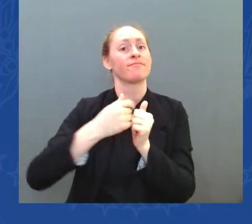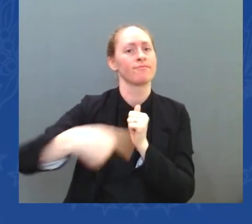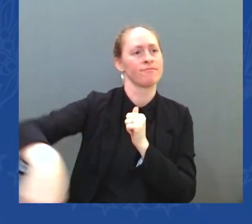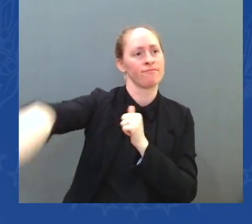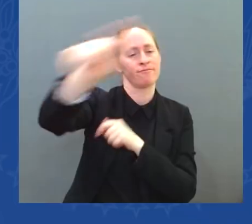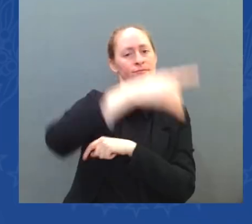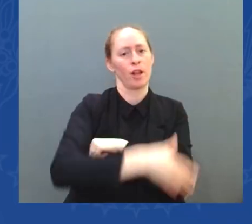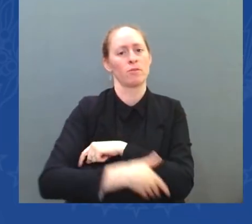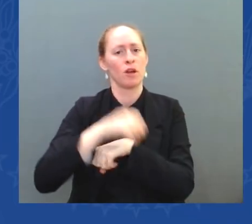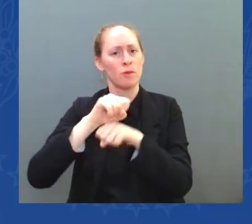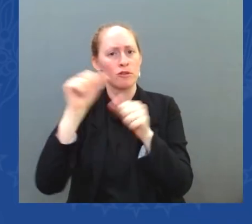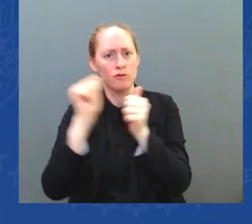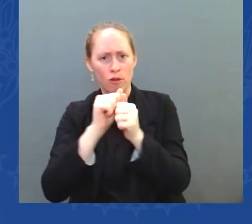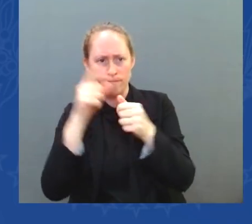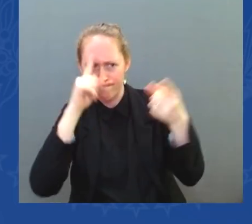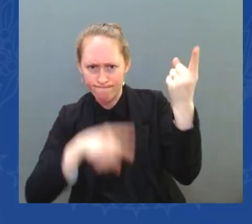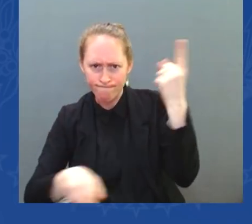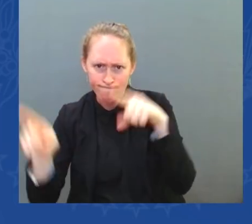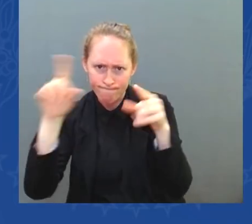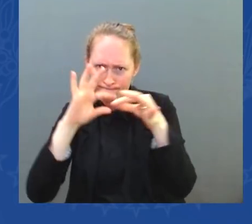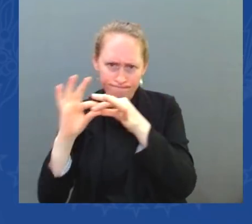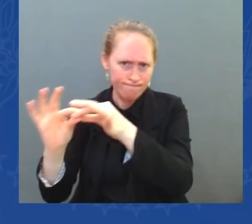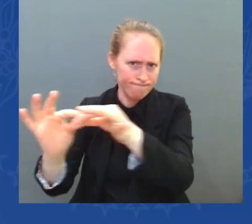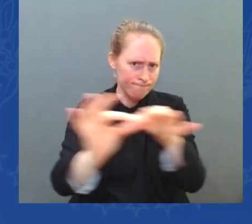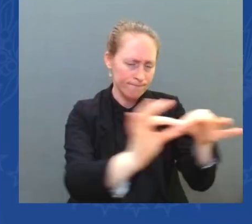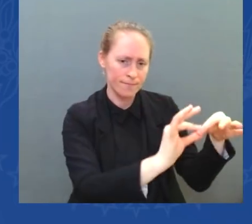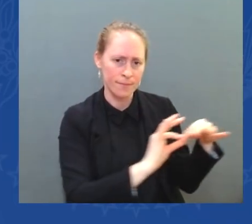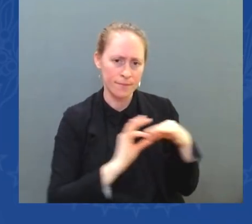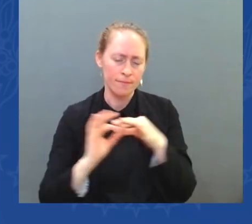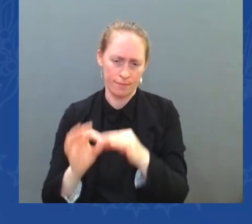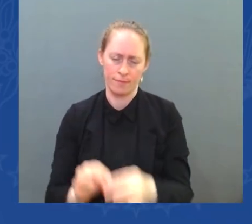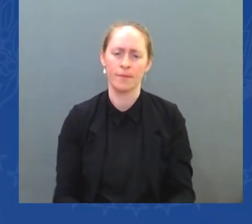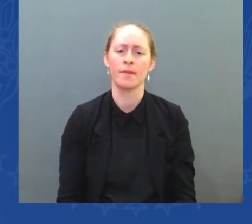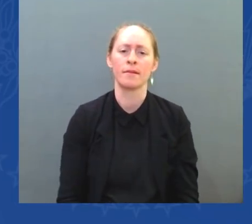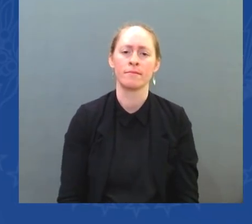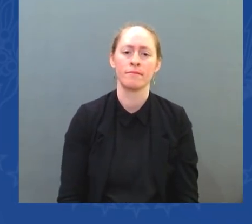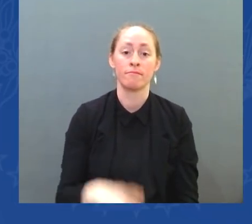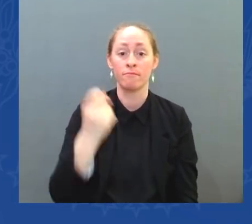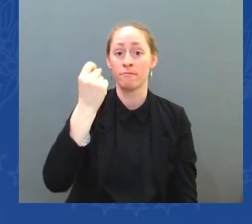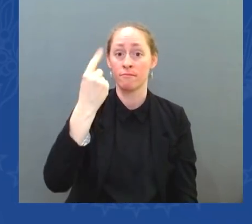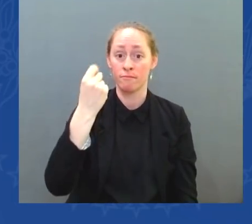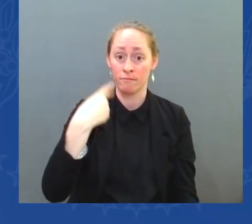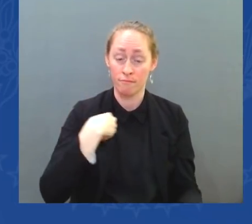or our allies and partners to help bring down gas prices and to power the nation.